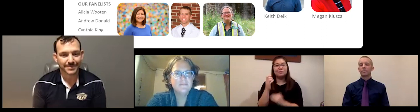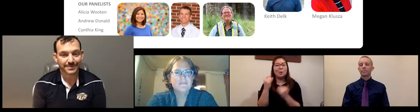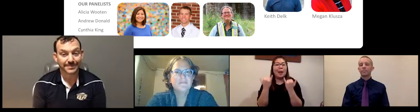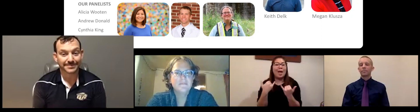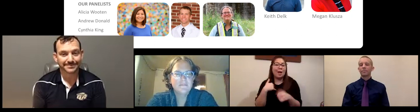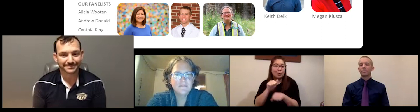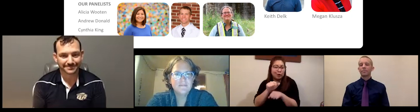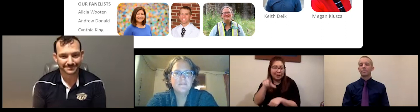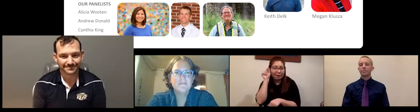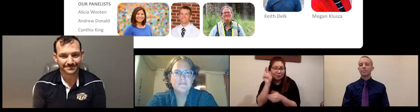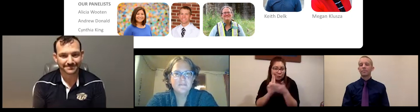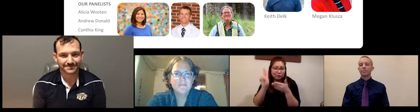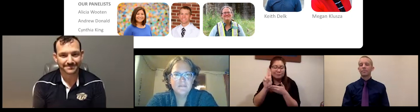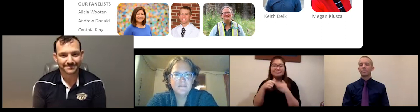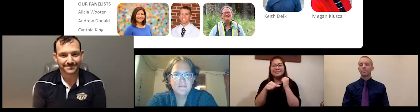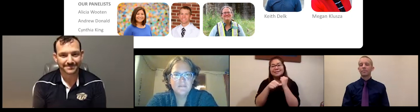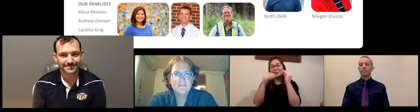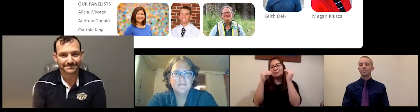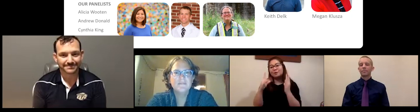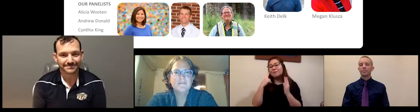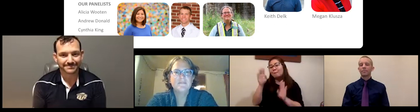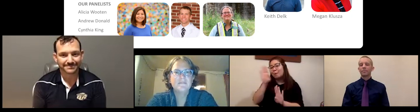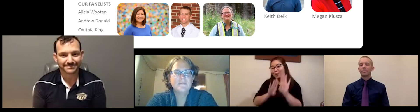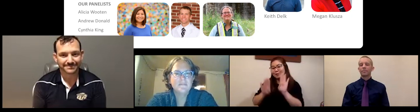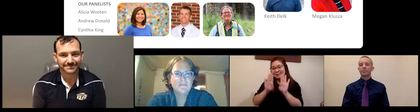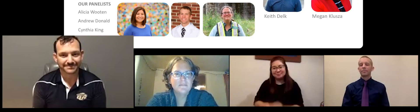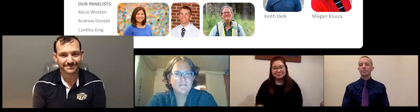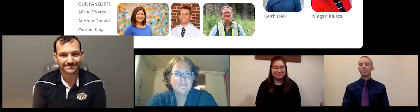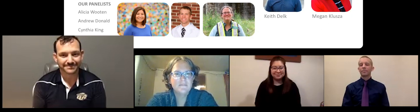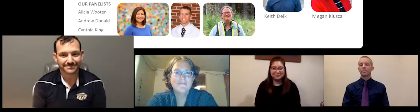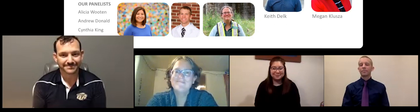Now I work at Gallaudet University as an assistant professor for Biology.